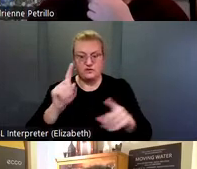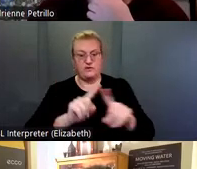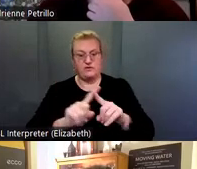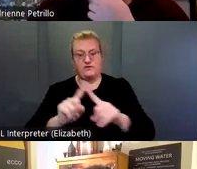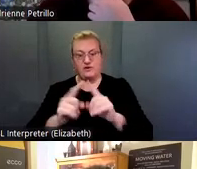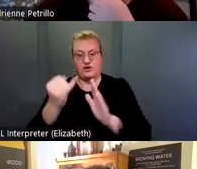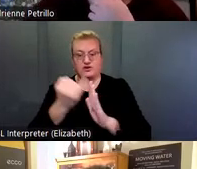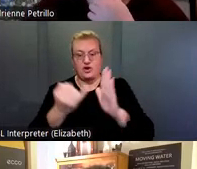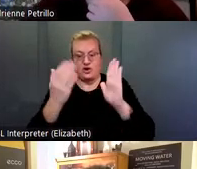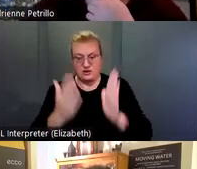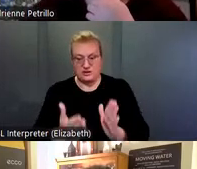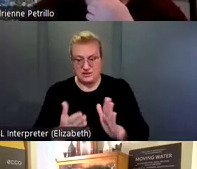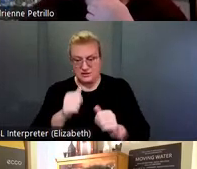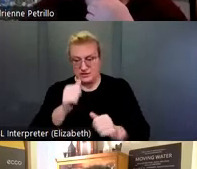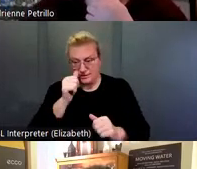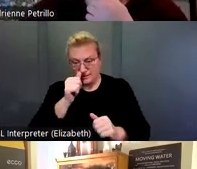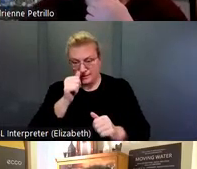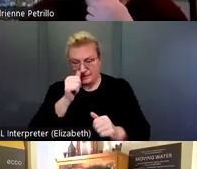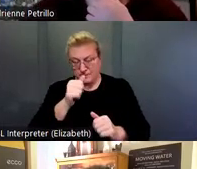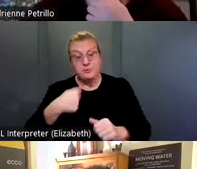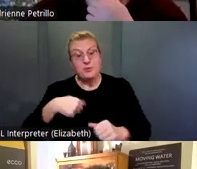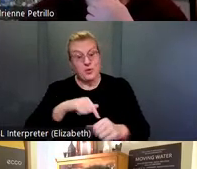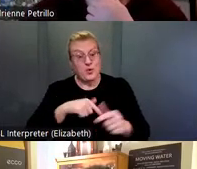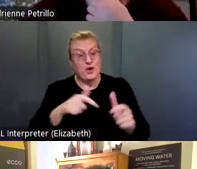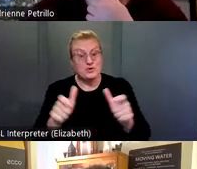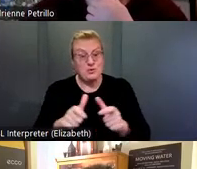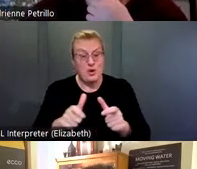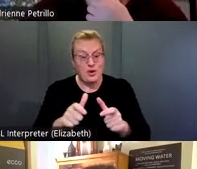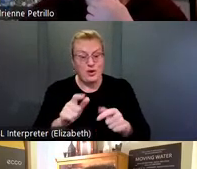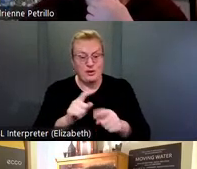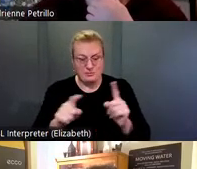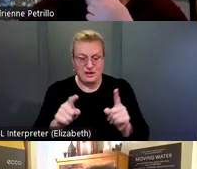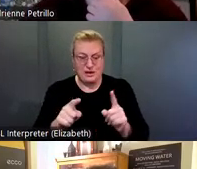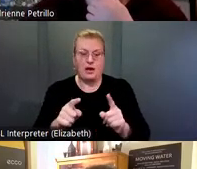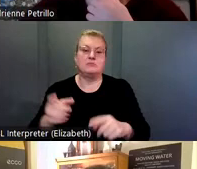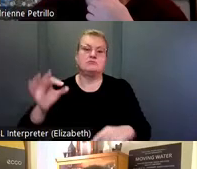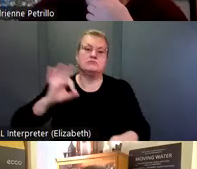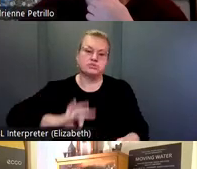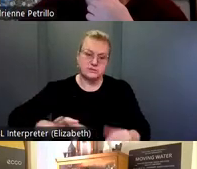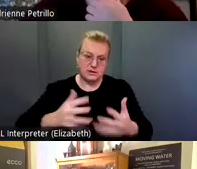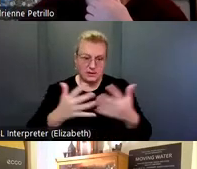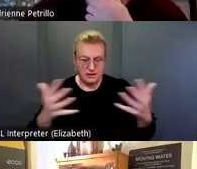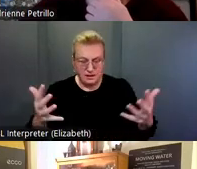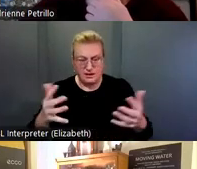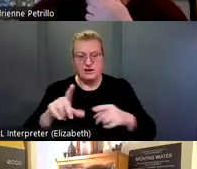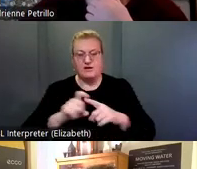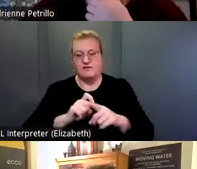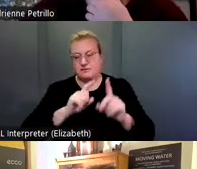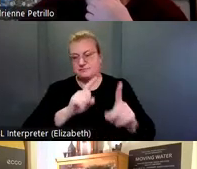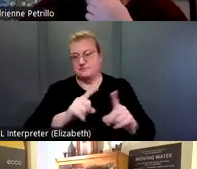And we're small but we have gained a lot from attending Idea Swap over the years